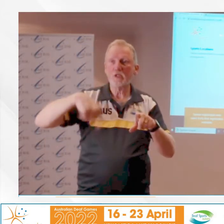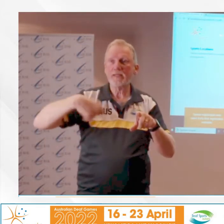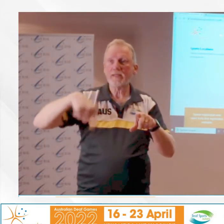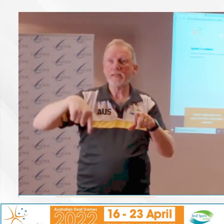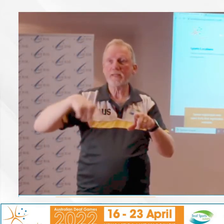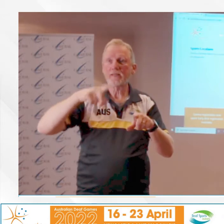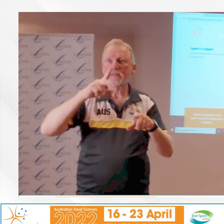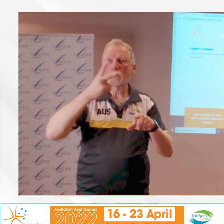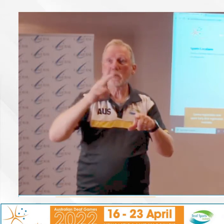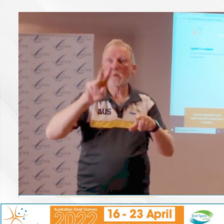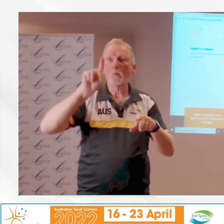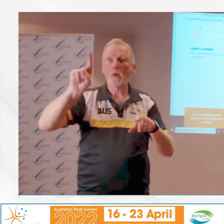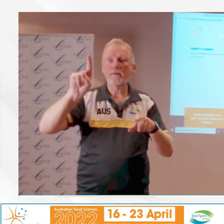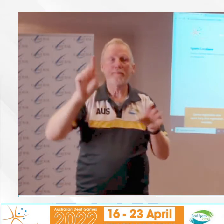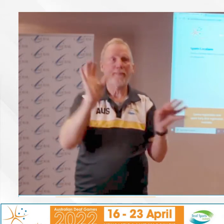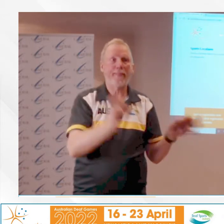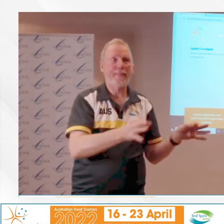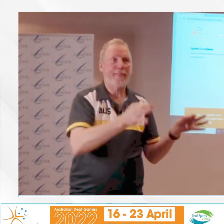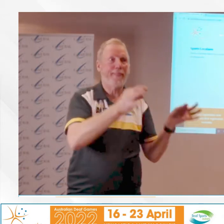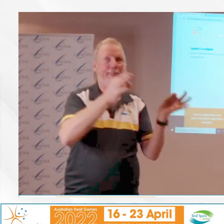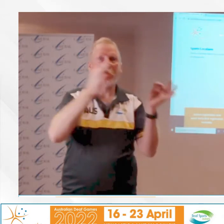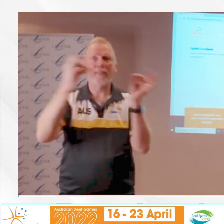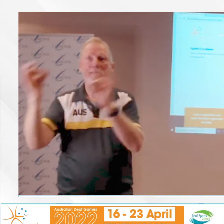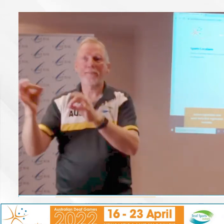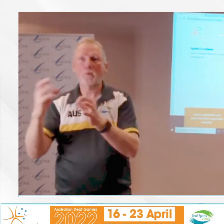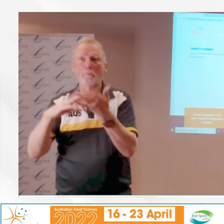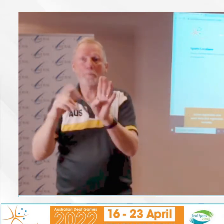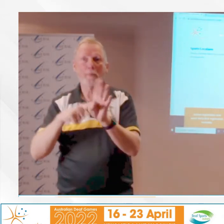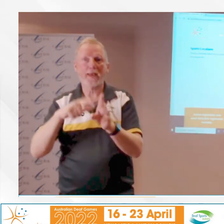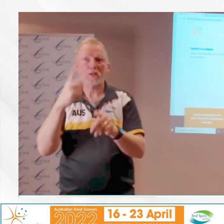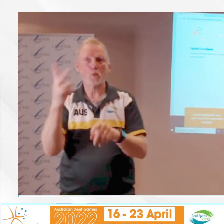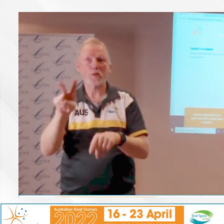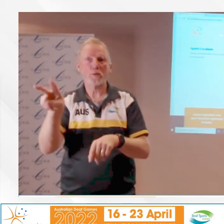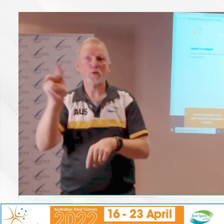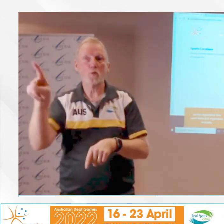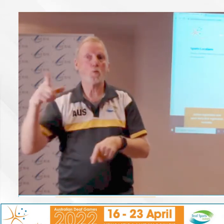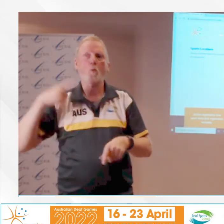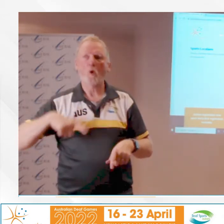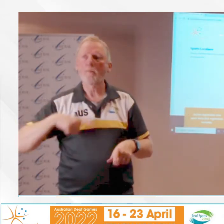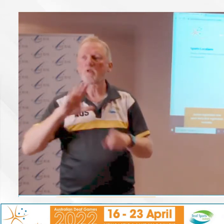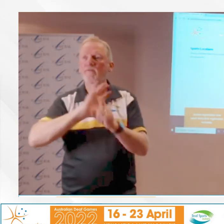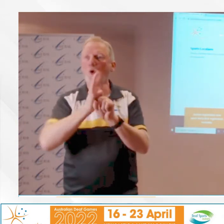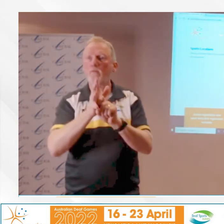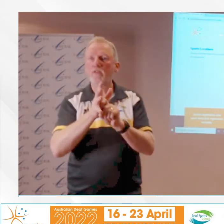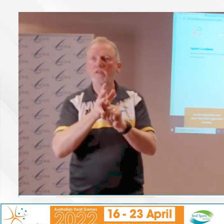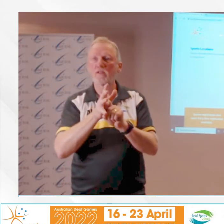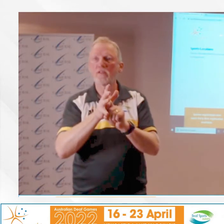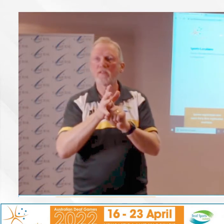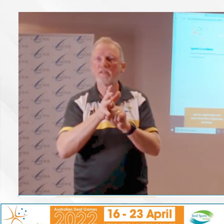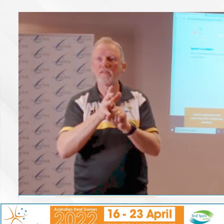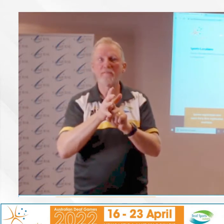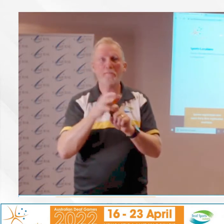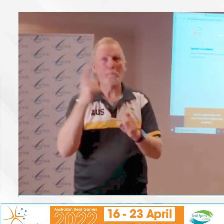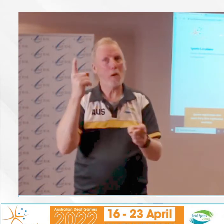december this year in 2021 they obviously have been delayed to 2022 because of covert